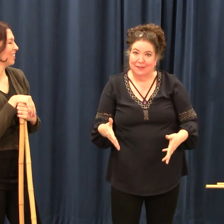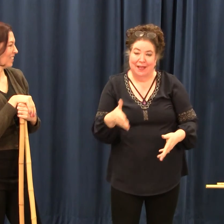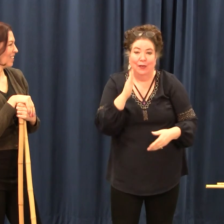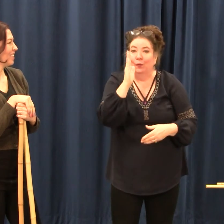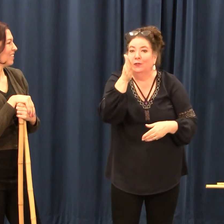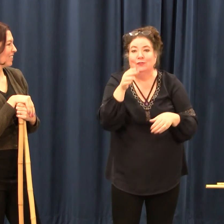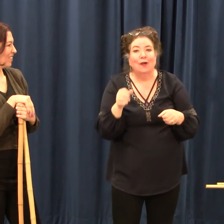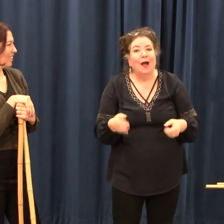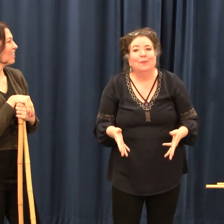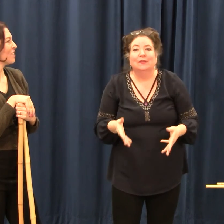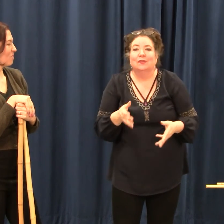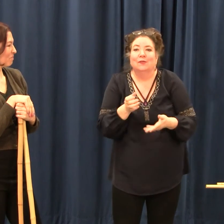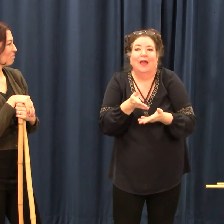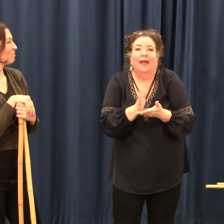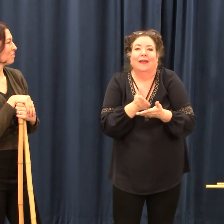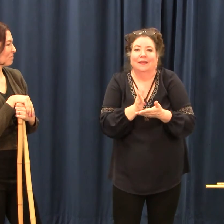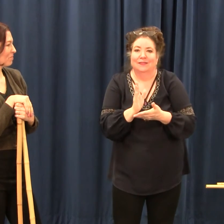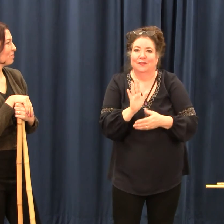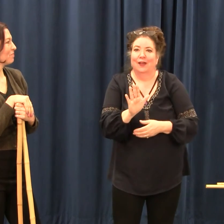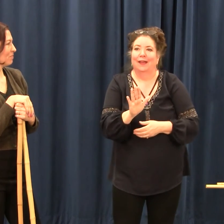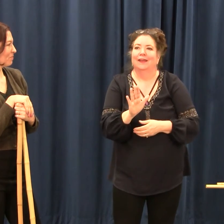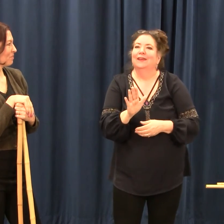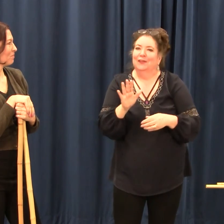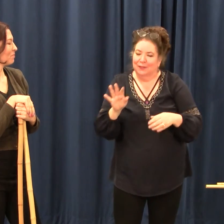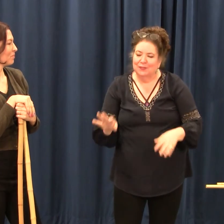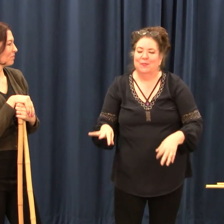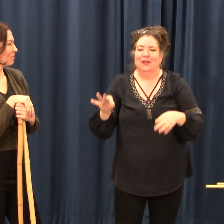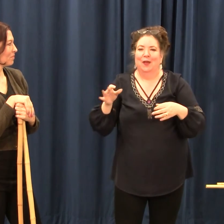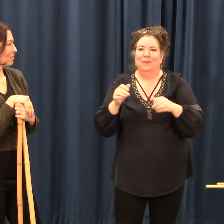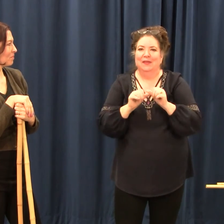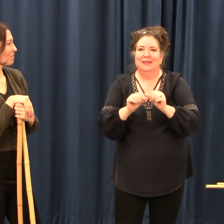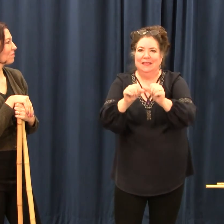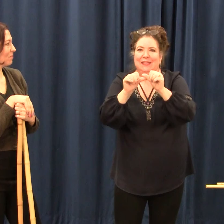(and it will drop, it's okay, it's all right) just pick it up and continue